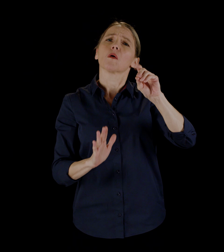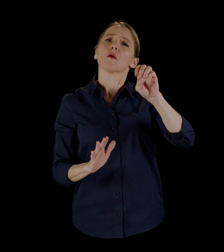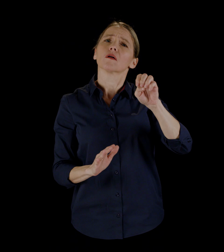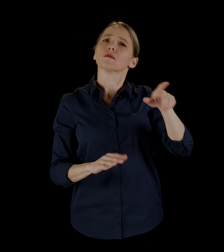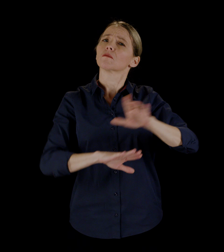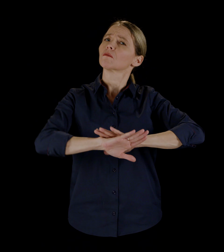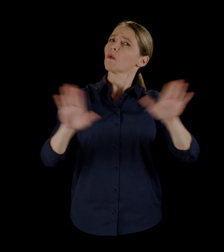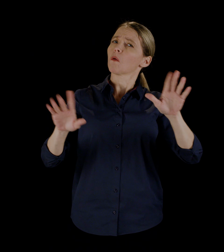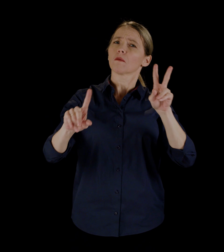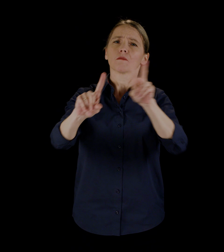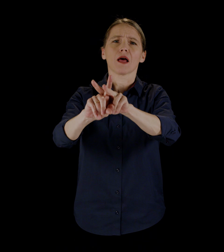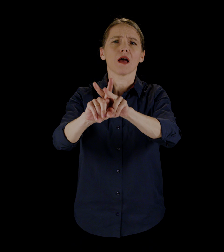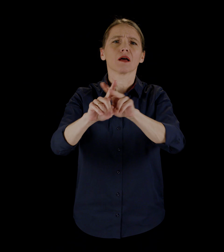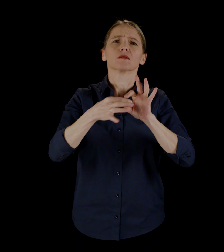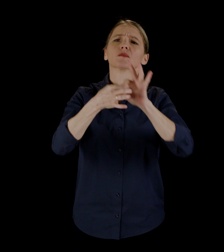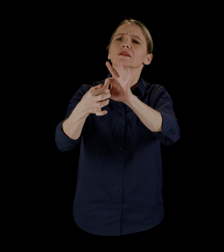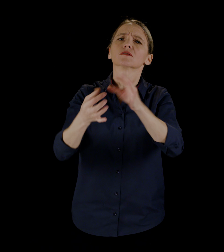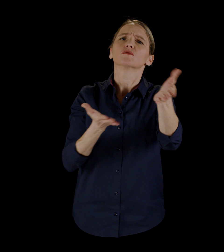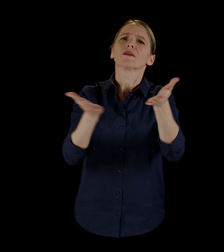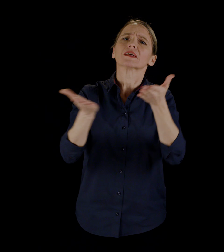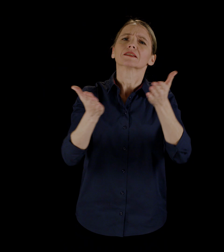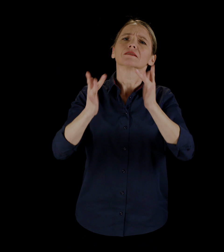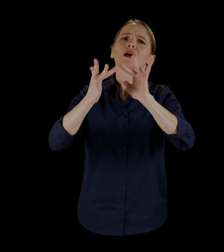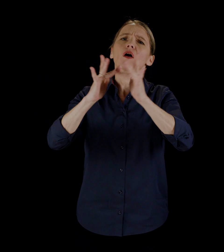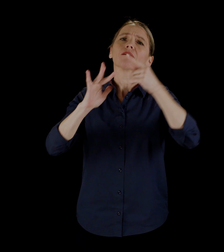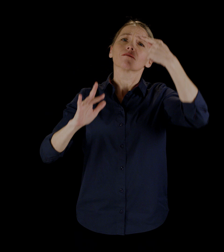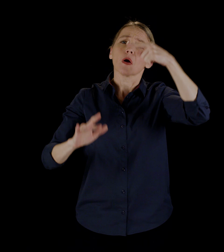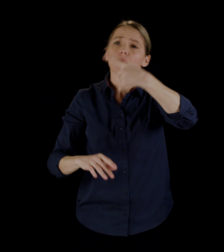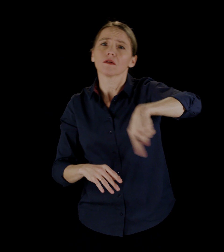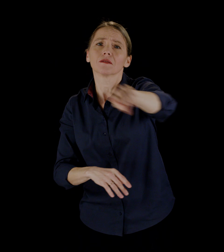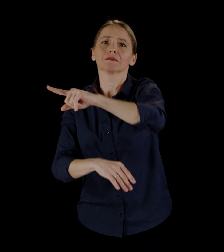There are four broad benefits identified in the Internet Code: